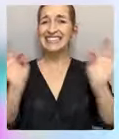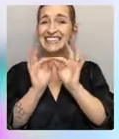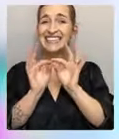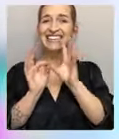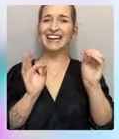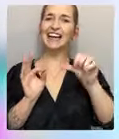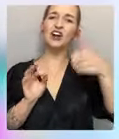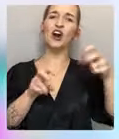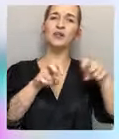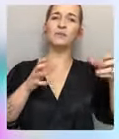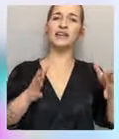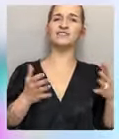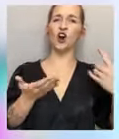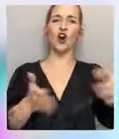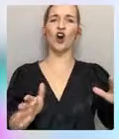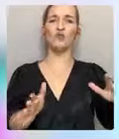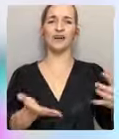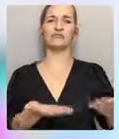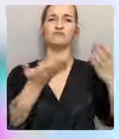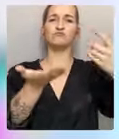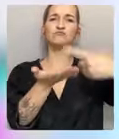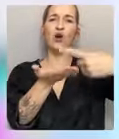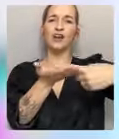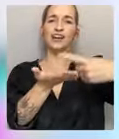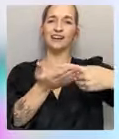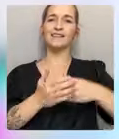it is key and has been brought up by other panelists. You wanna make sure that you actually include it